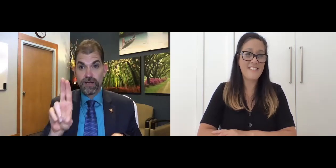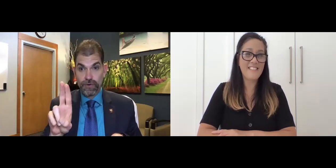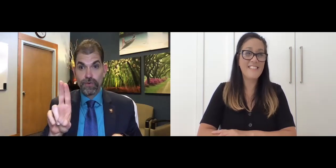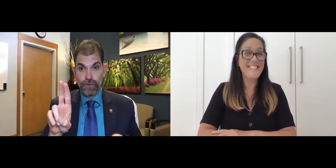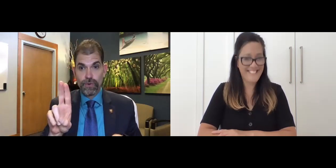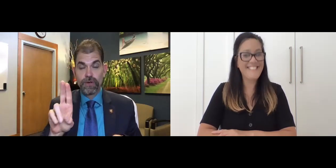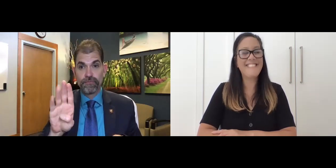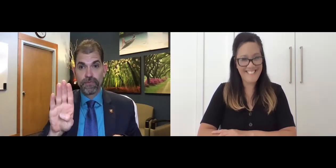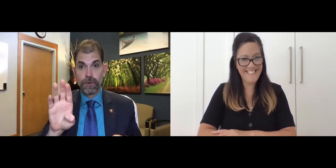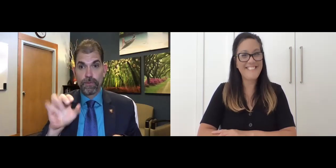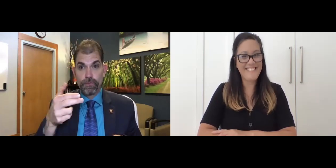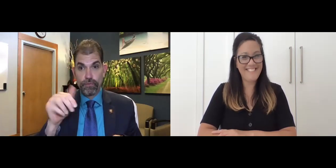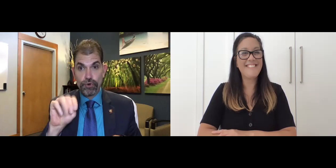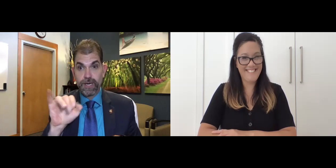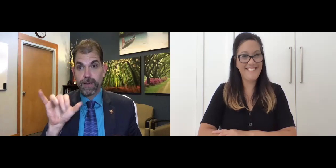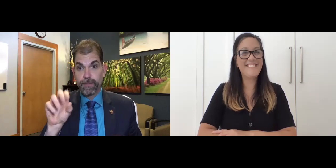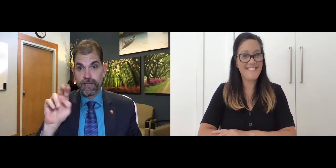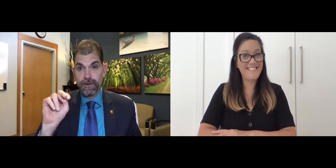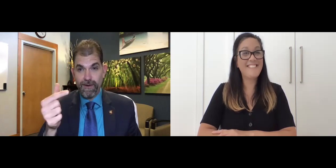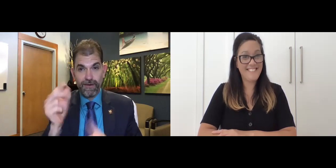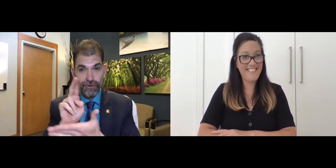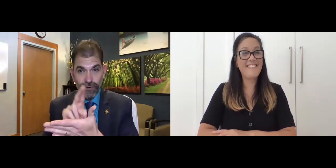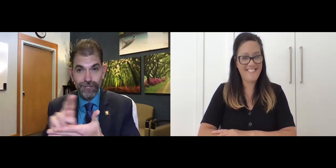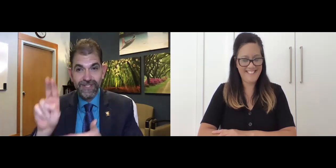I ended up at Brigham Young